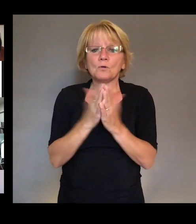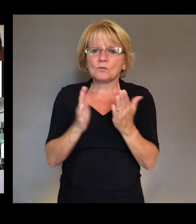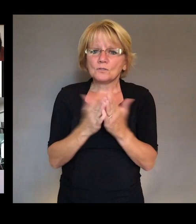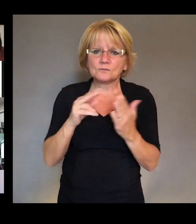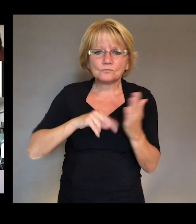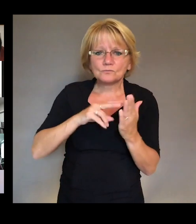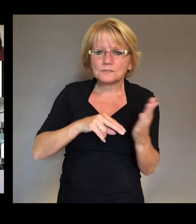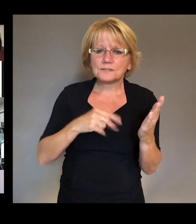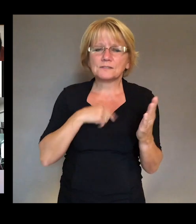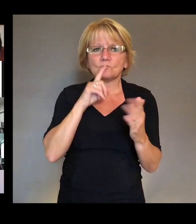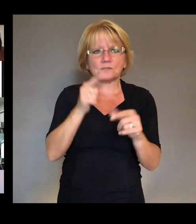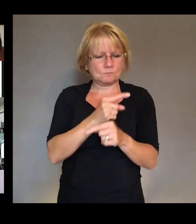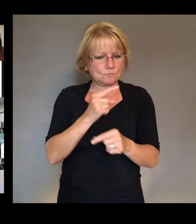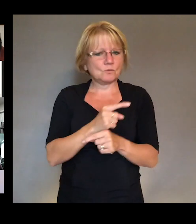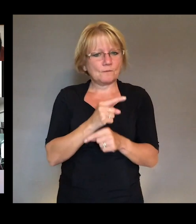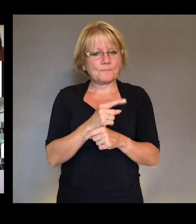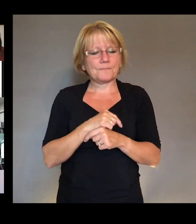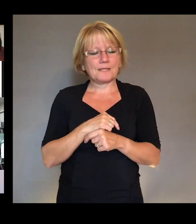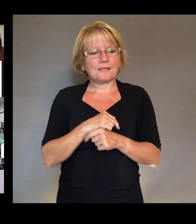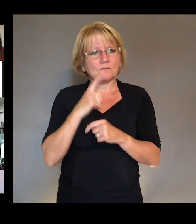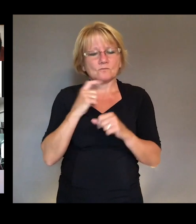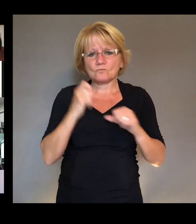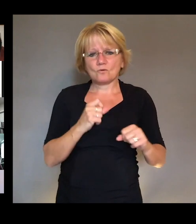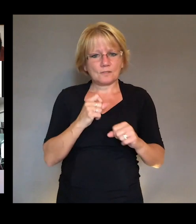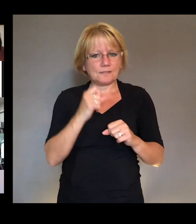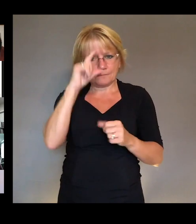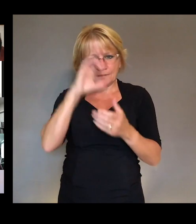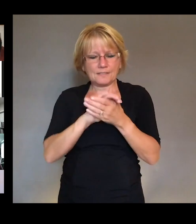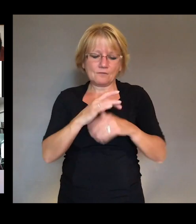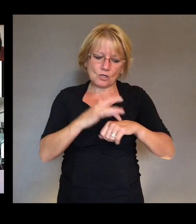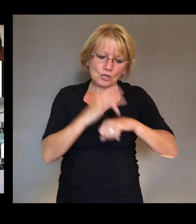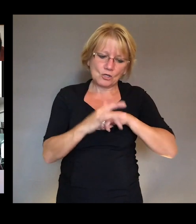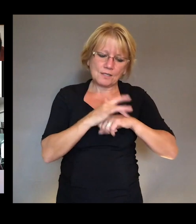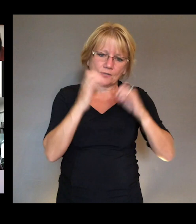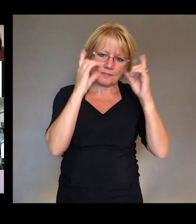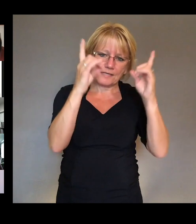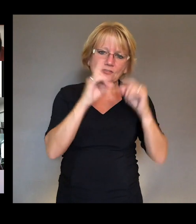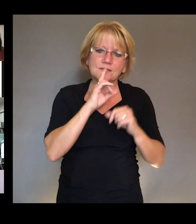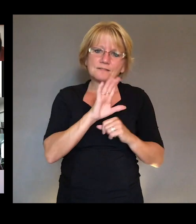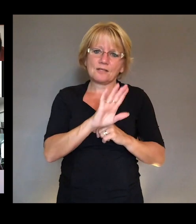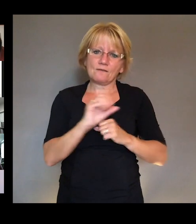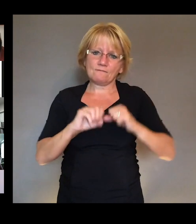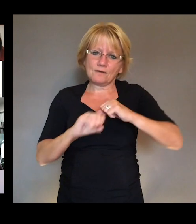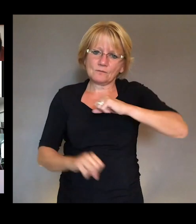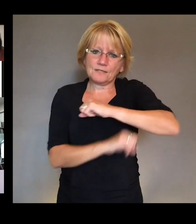Because, you know, I always, I strongly believe that early education is the foundation for a person's life.